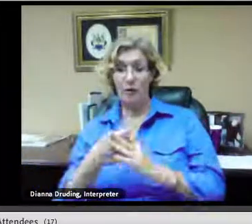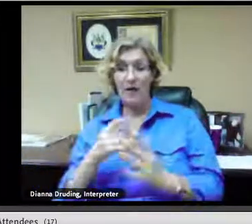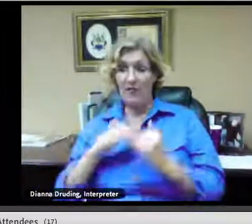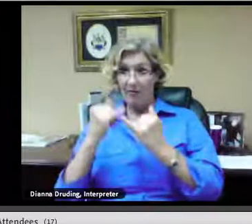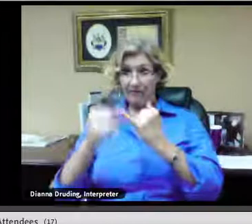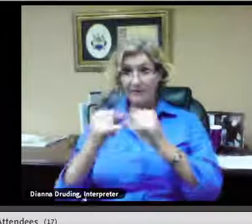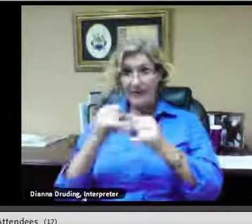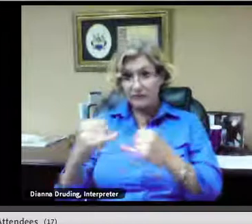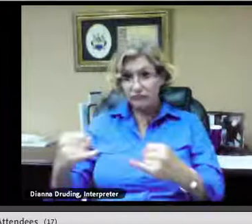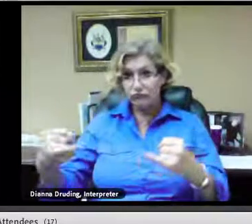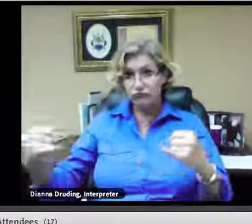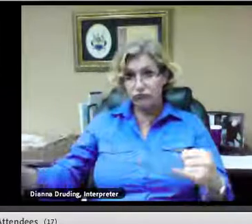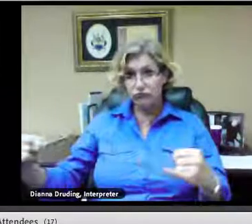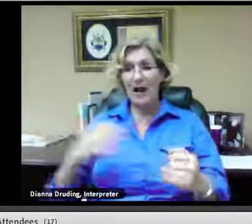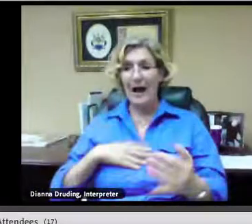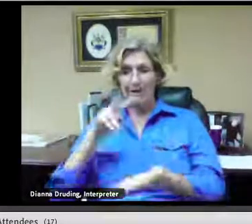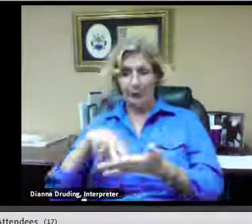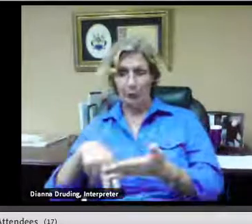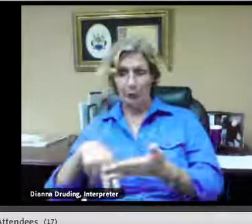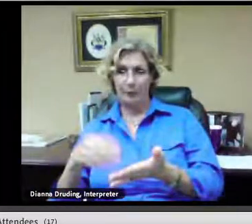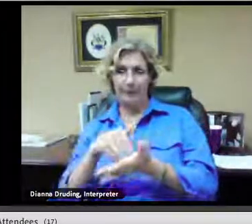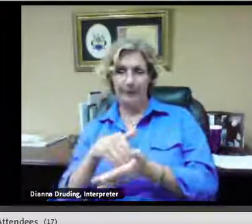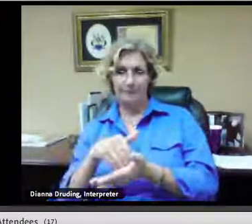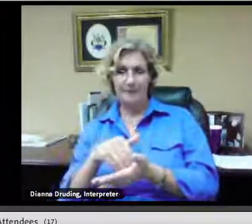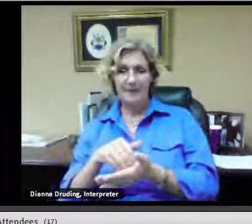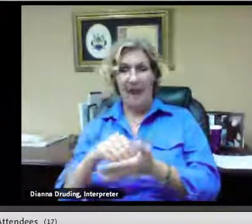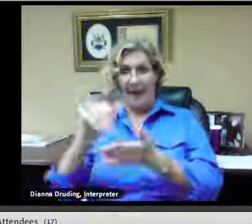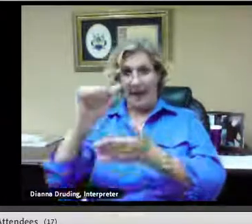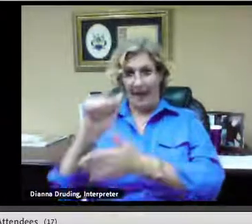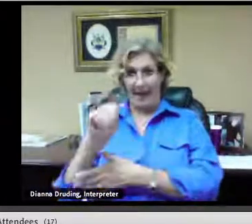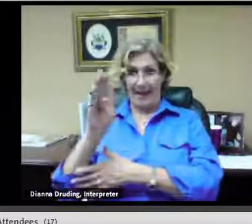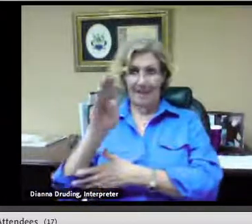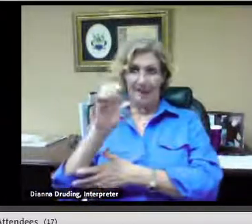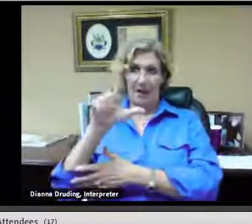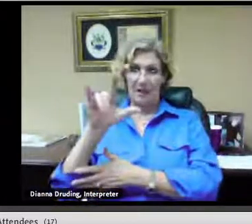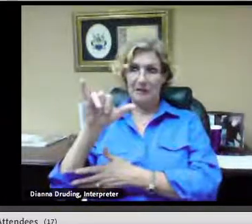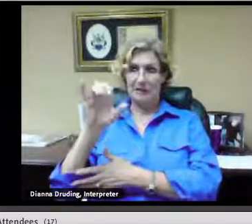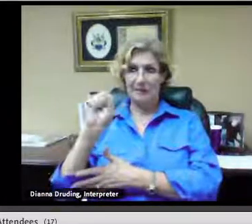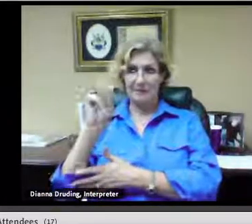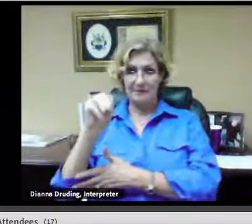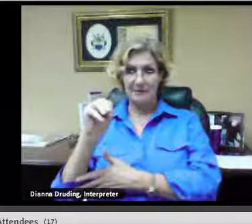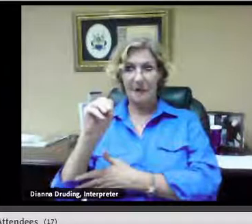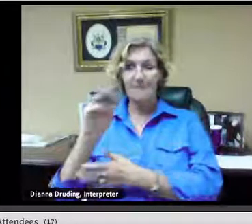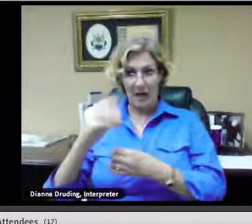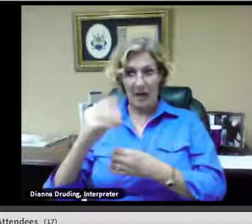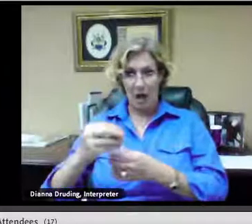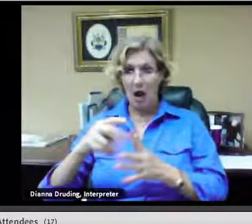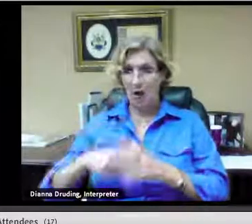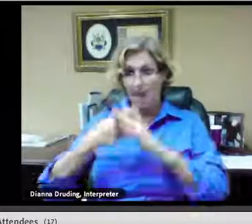Ableism operates on an individual, an organizational, an institutional,